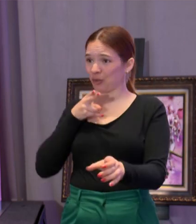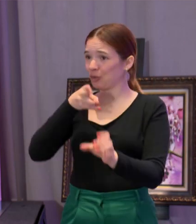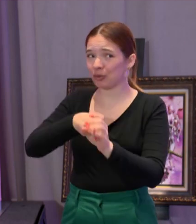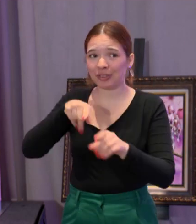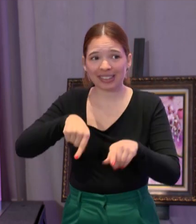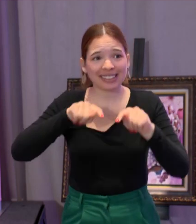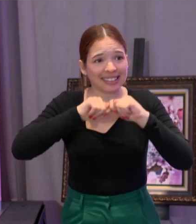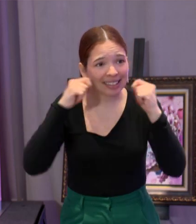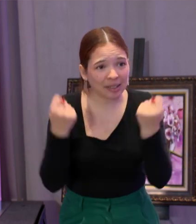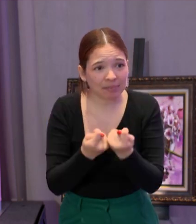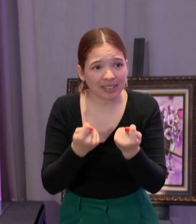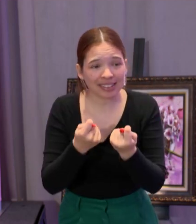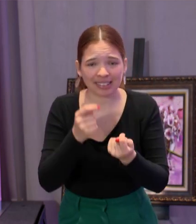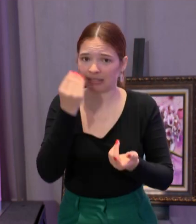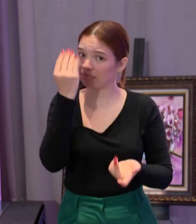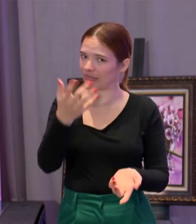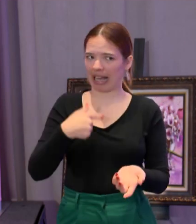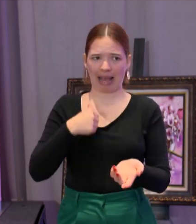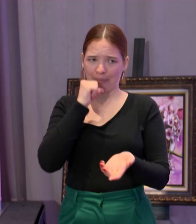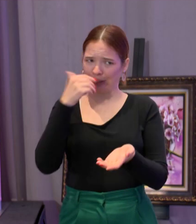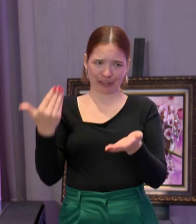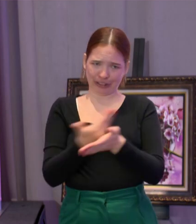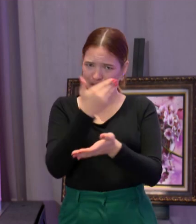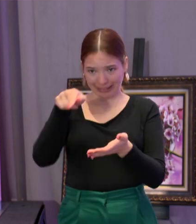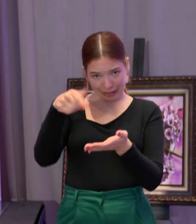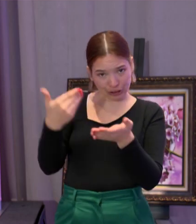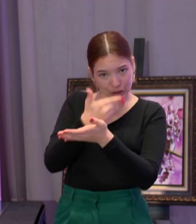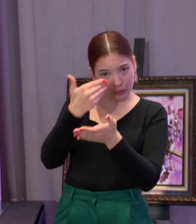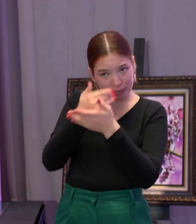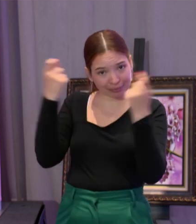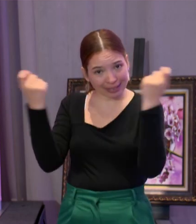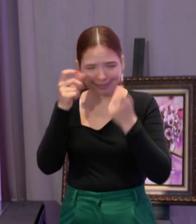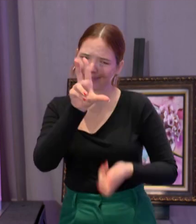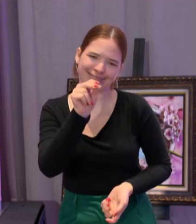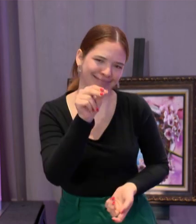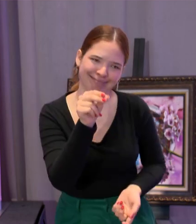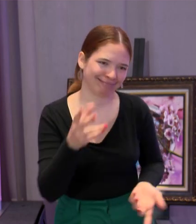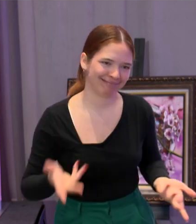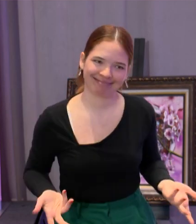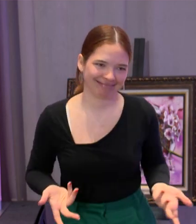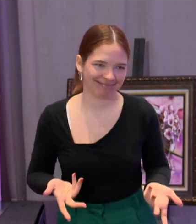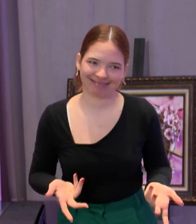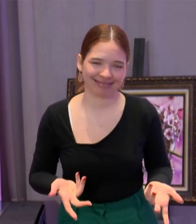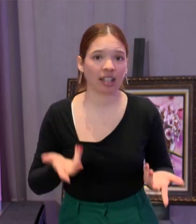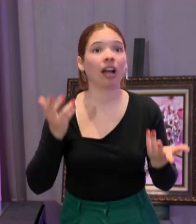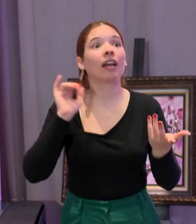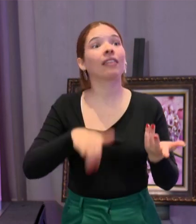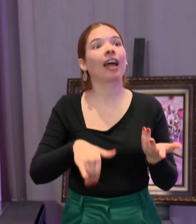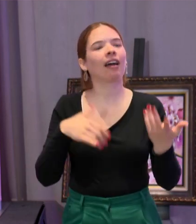BUT I AM NOT NEW TO CELEBRATING THESE WONDERFUL TREES. AND I'M SUPER EXCITED THAT